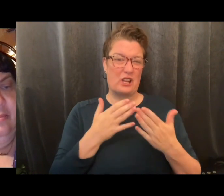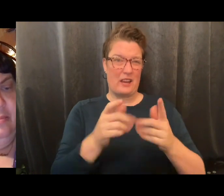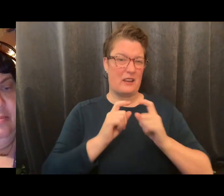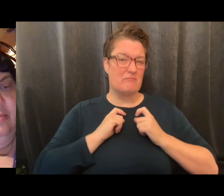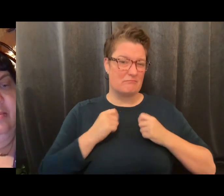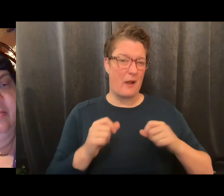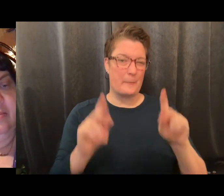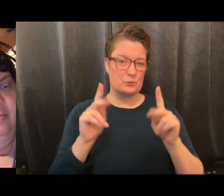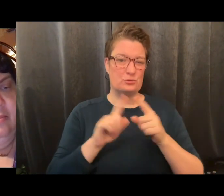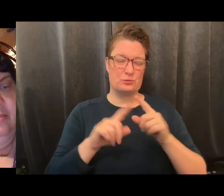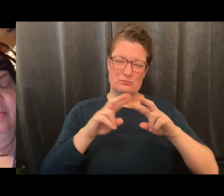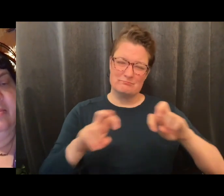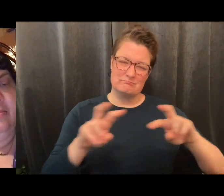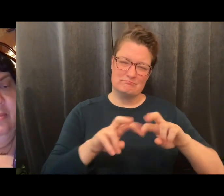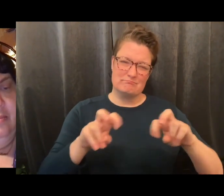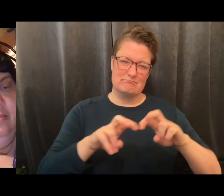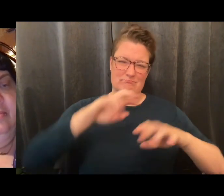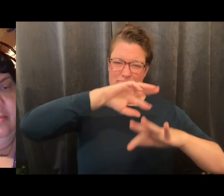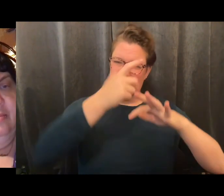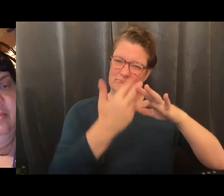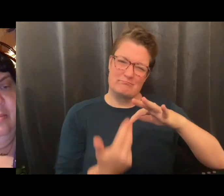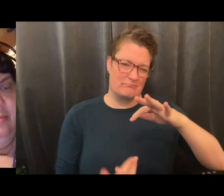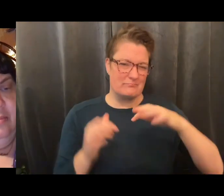and, and, think about that a lot. Nomy: Yeah.